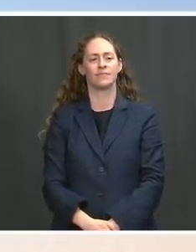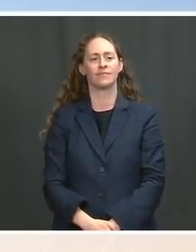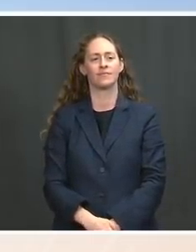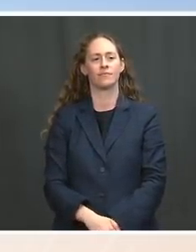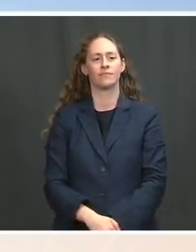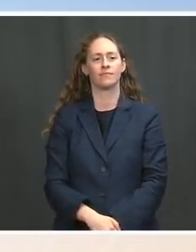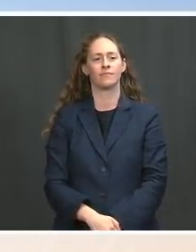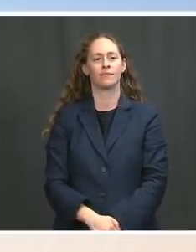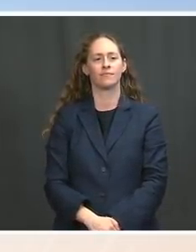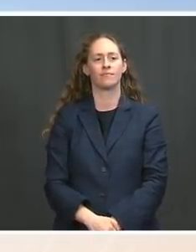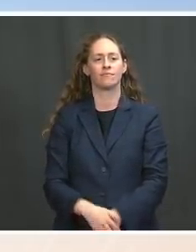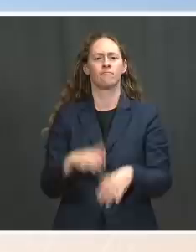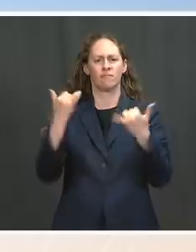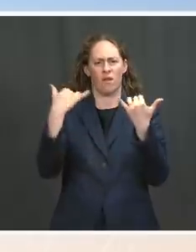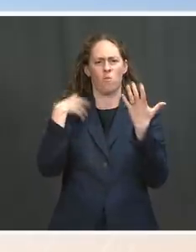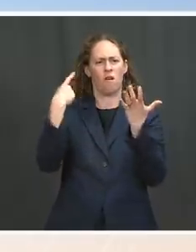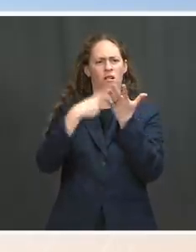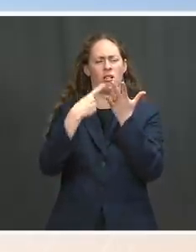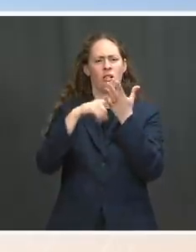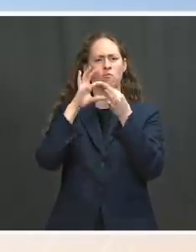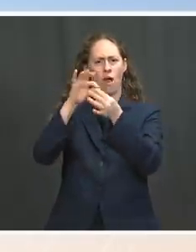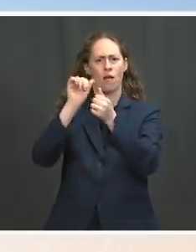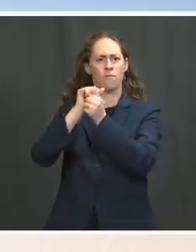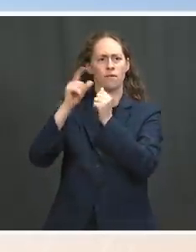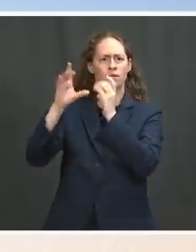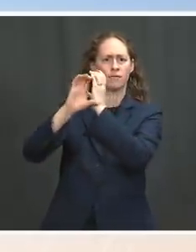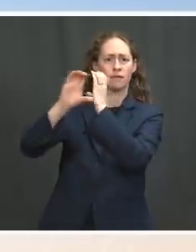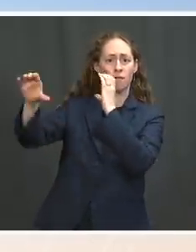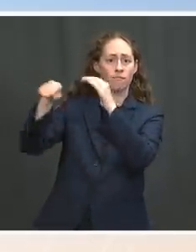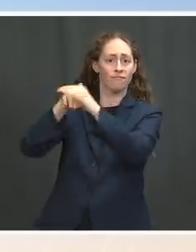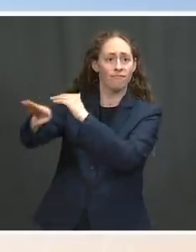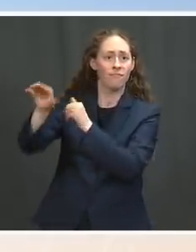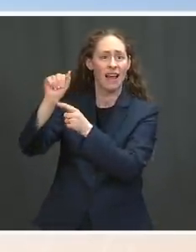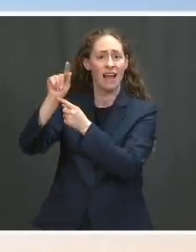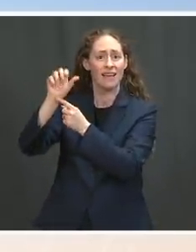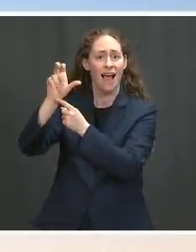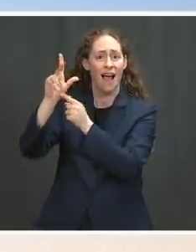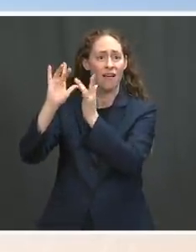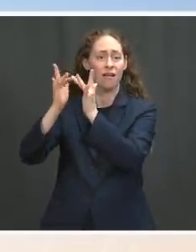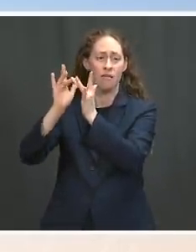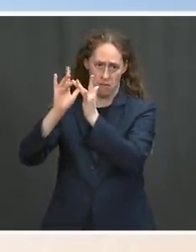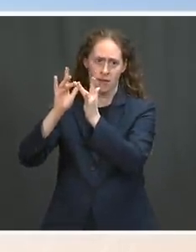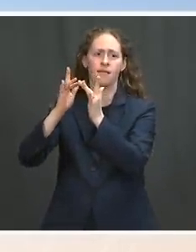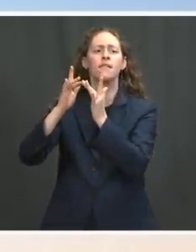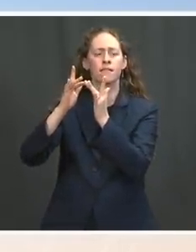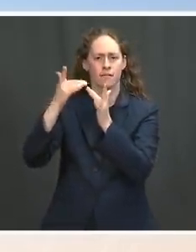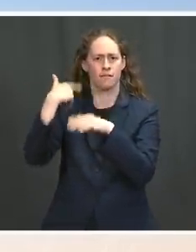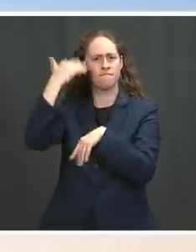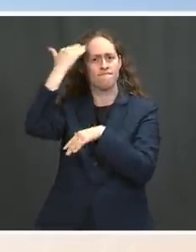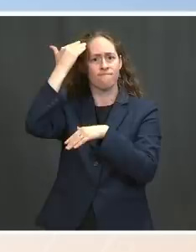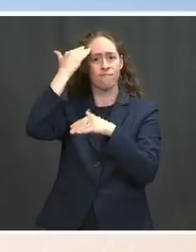is affecting fuel supply for some Americans. And throughout the administration, we have been working around the clock to help